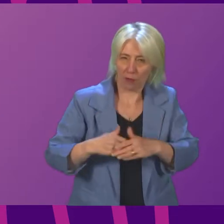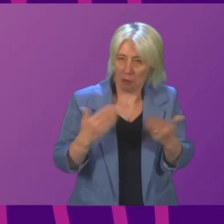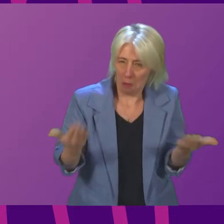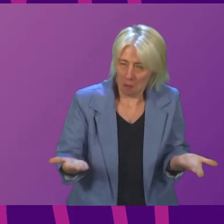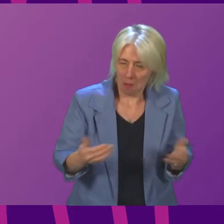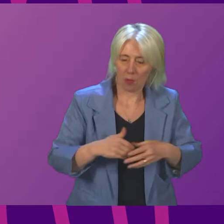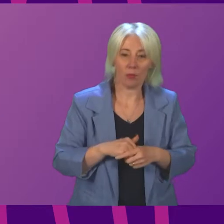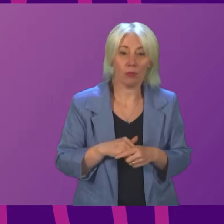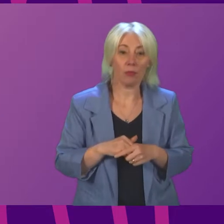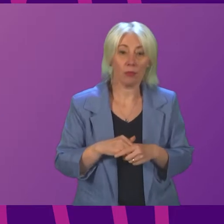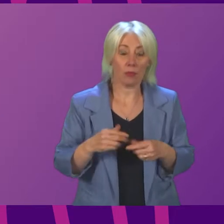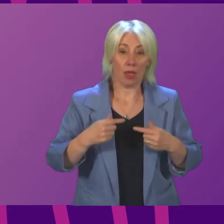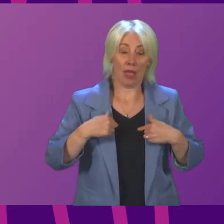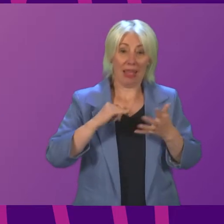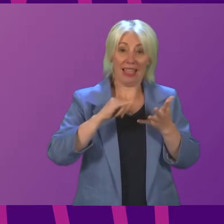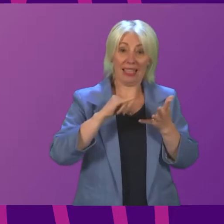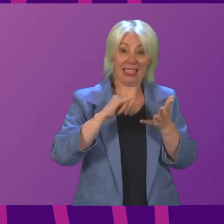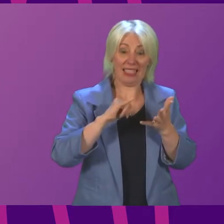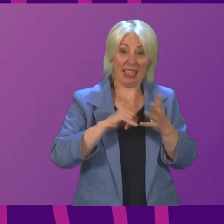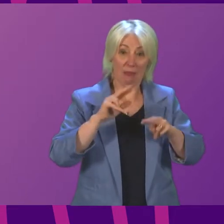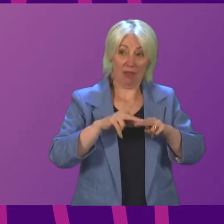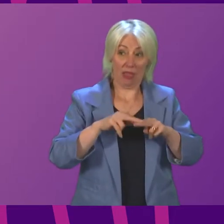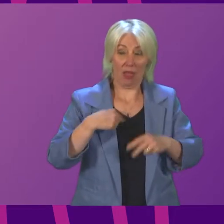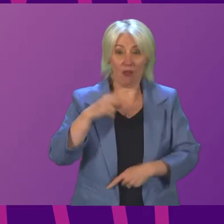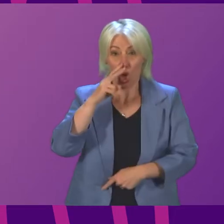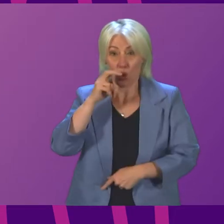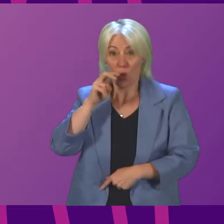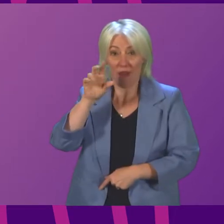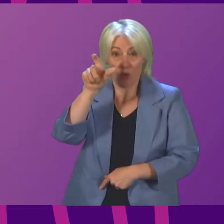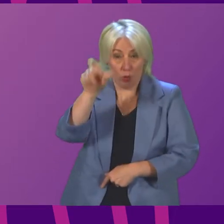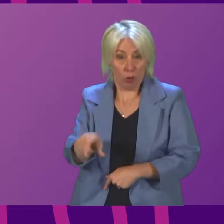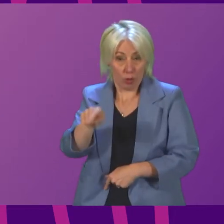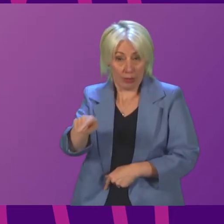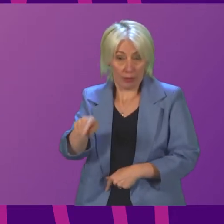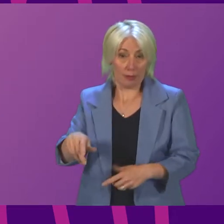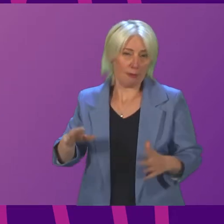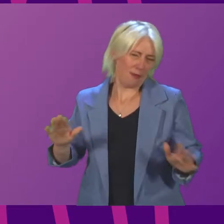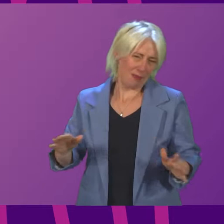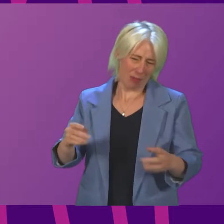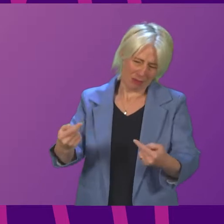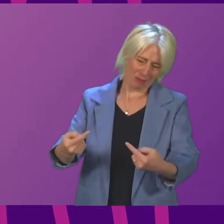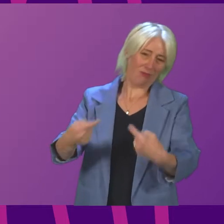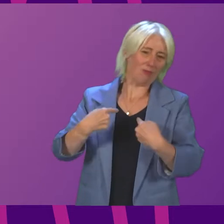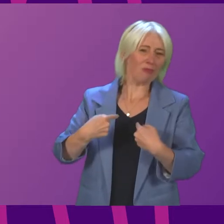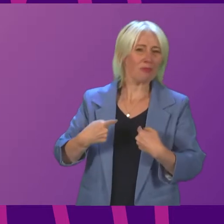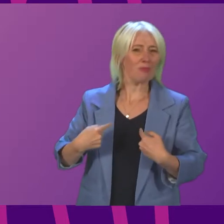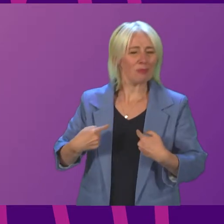As a step-parent of a 12-year-old, I take exception to the insinuations in Mr Kerr’s